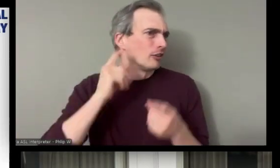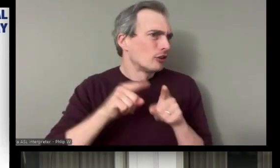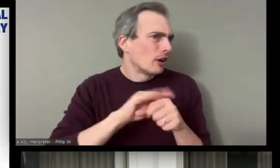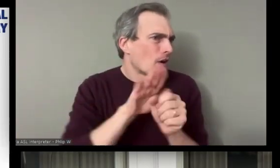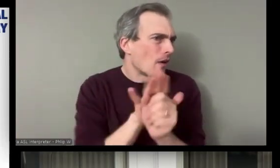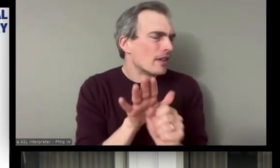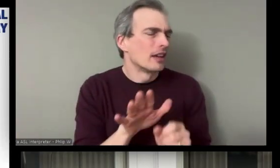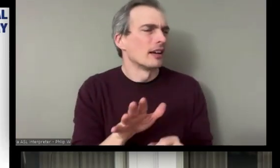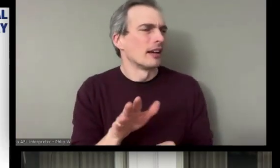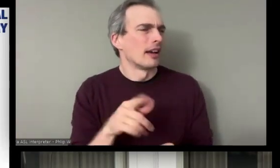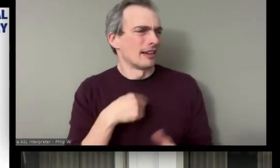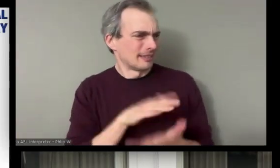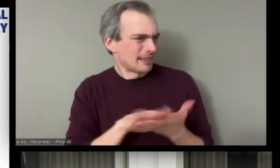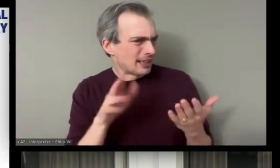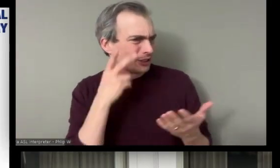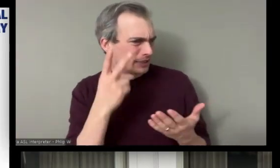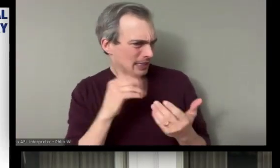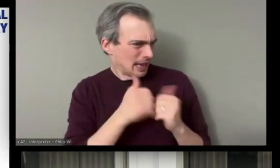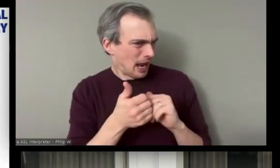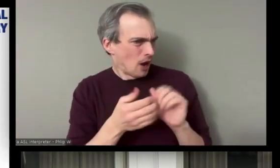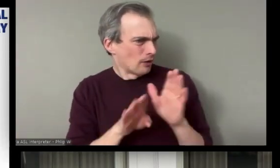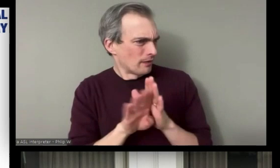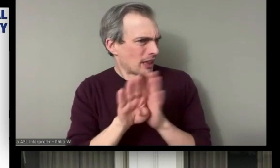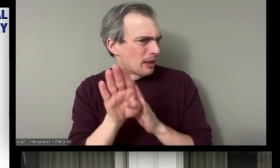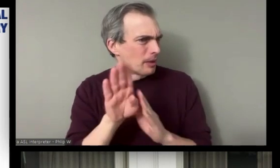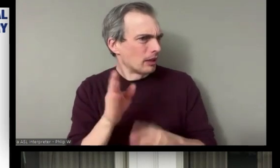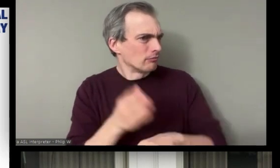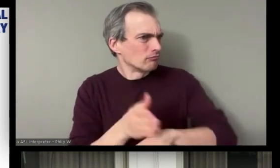And I think it's like... I want to keep encouraging that to grow.